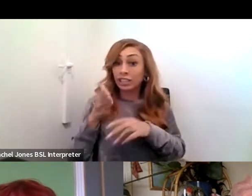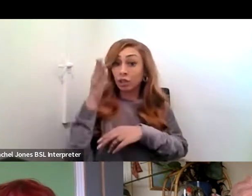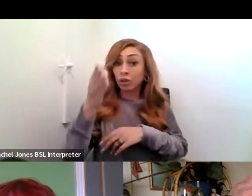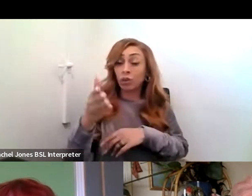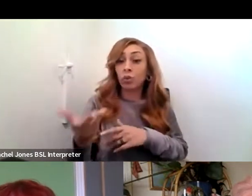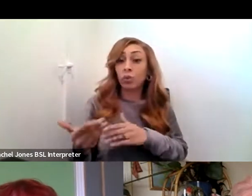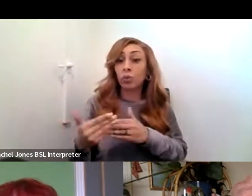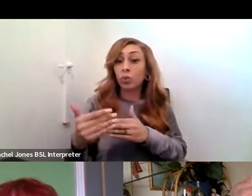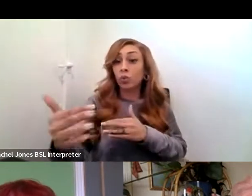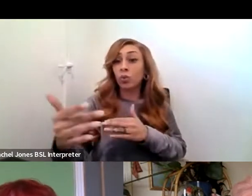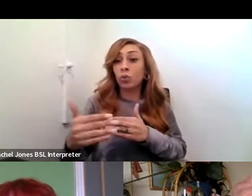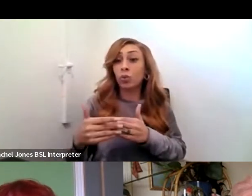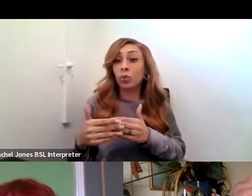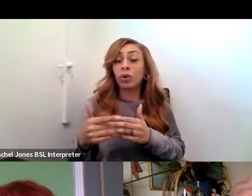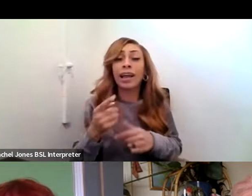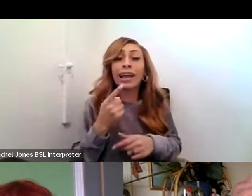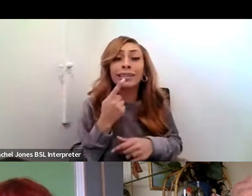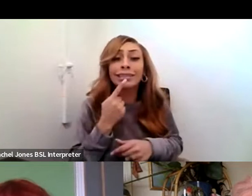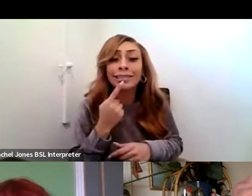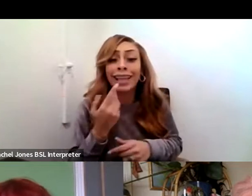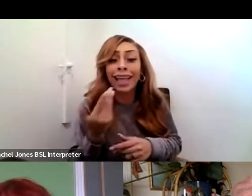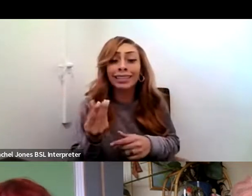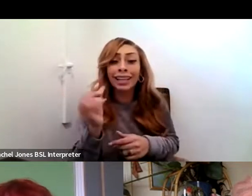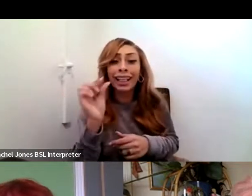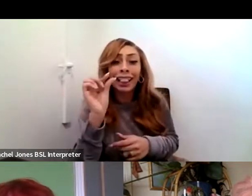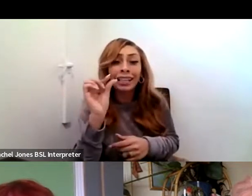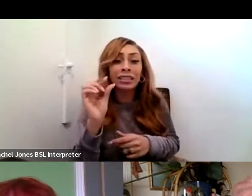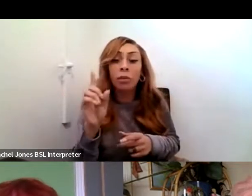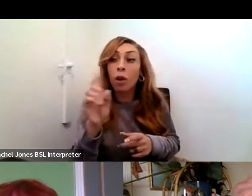Having had just a taste of what it could be like